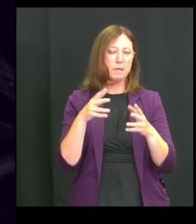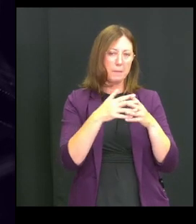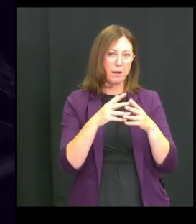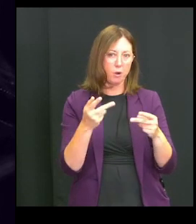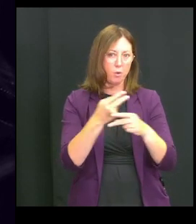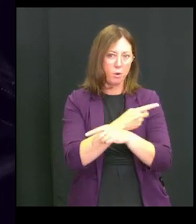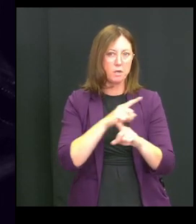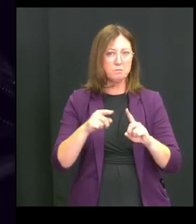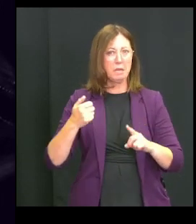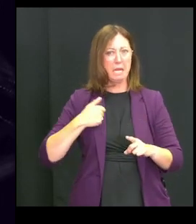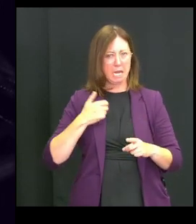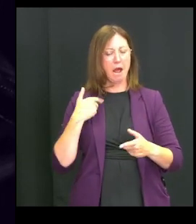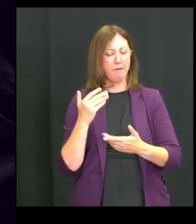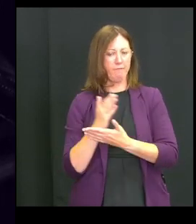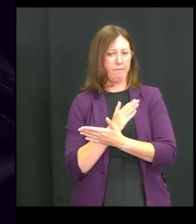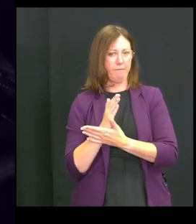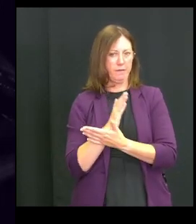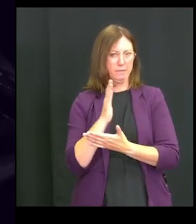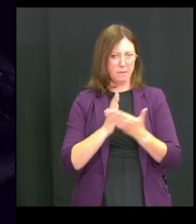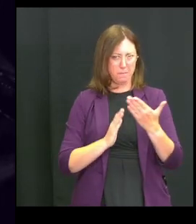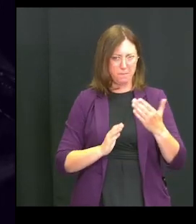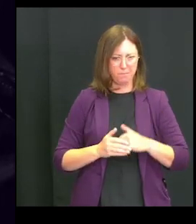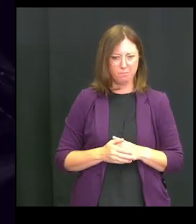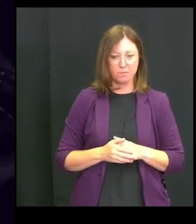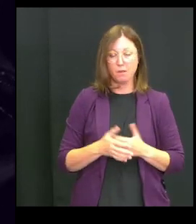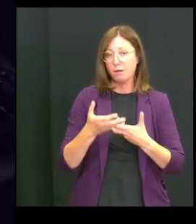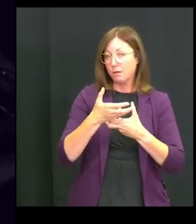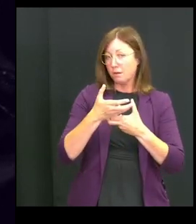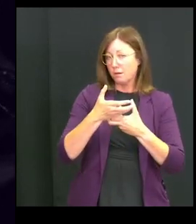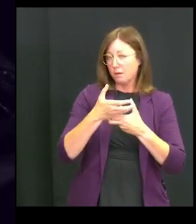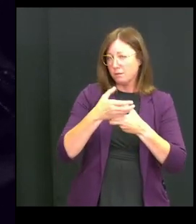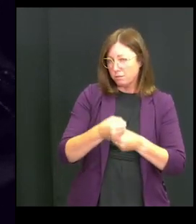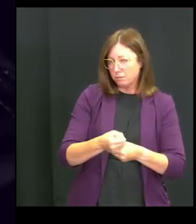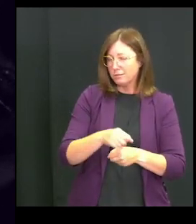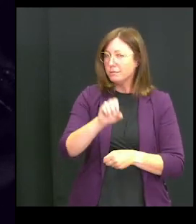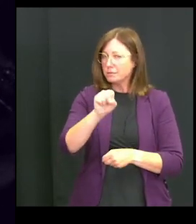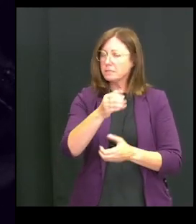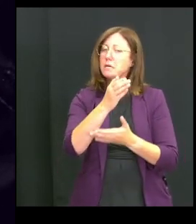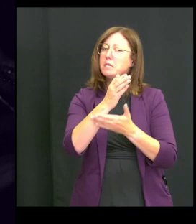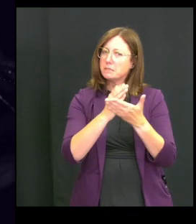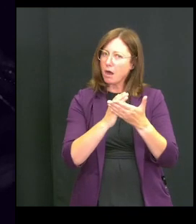So to recap: yes, there is some polarization in Canada.